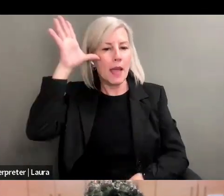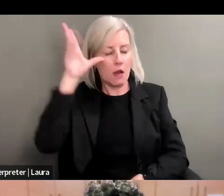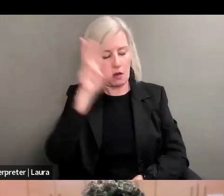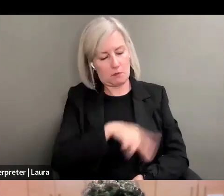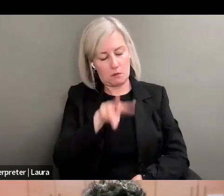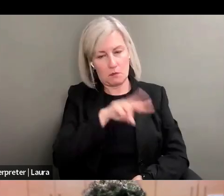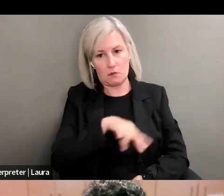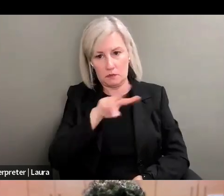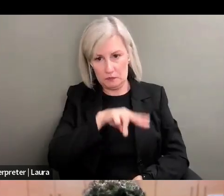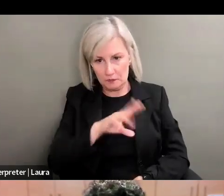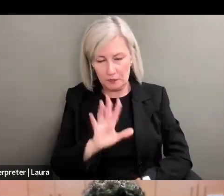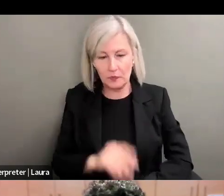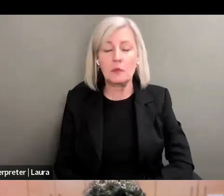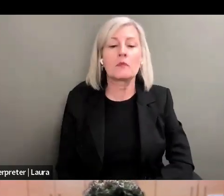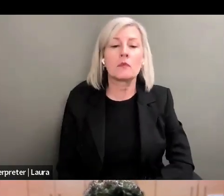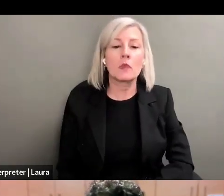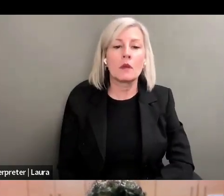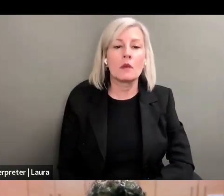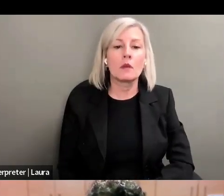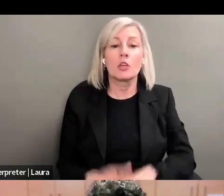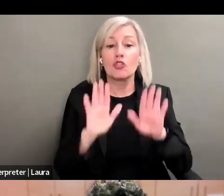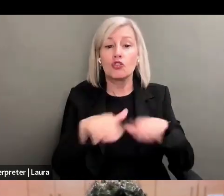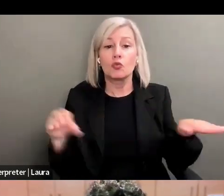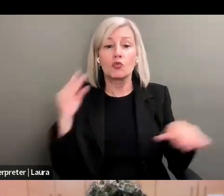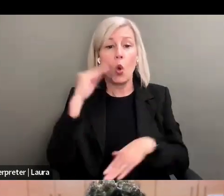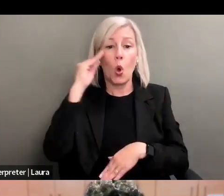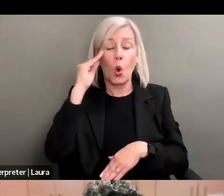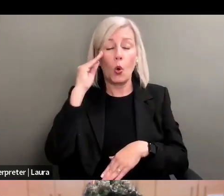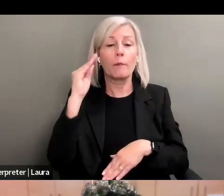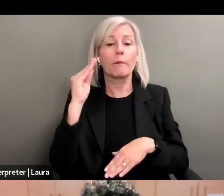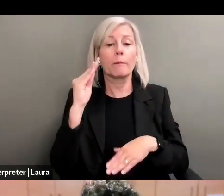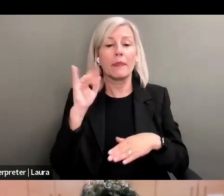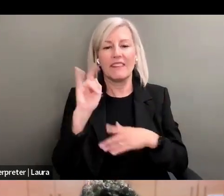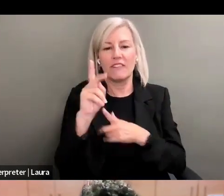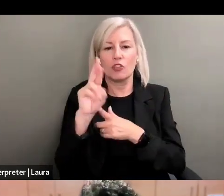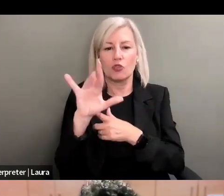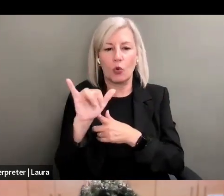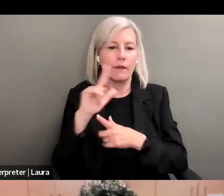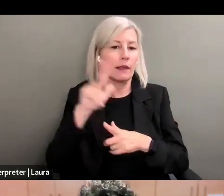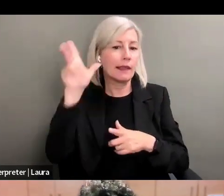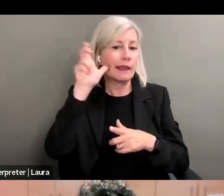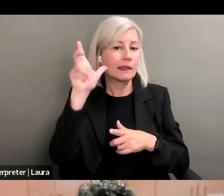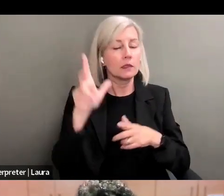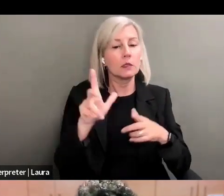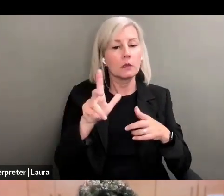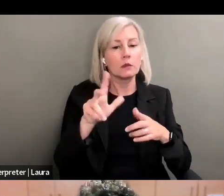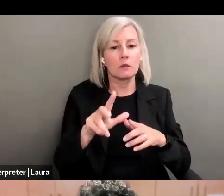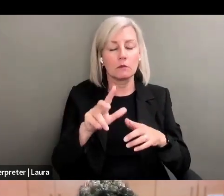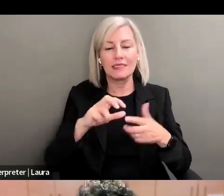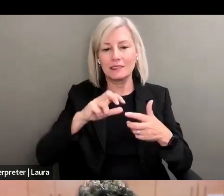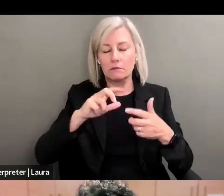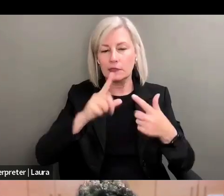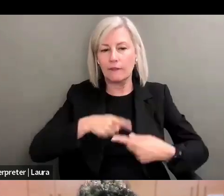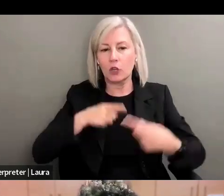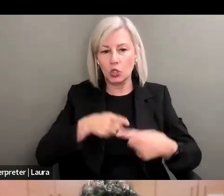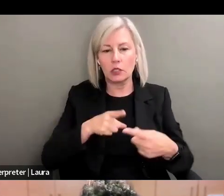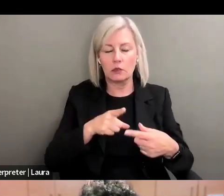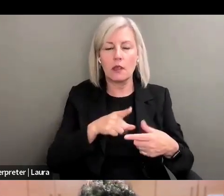The child the children's home inventory for listening difficulties is an inventory of behaviors that are scored by either parent or children ages